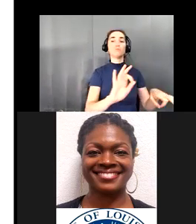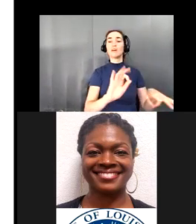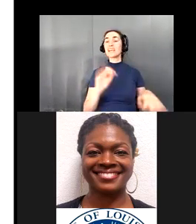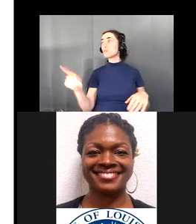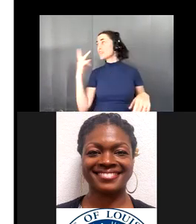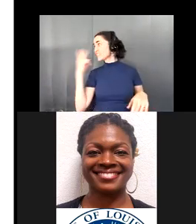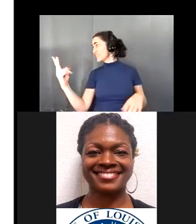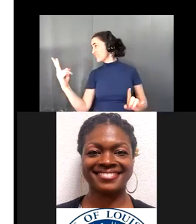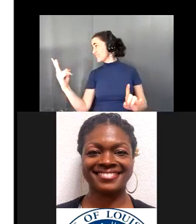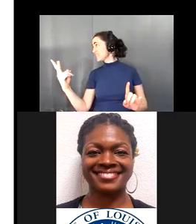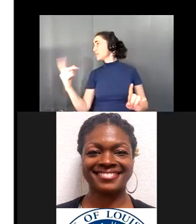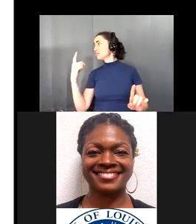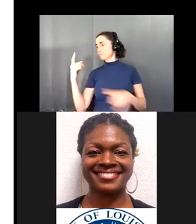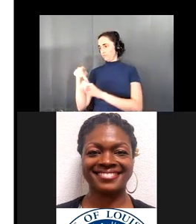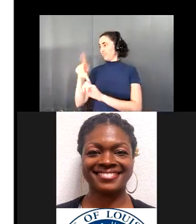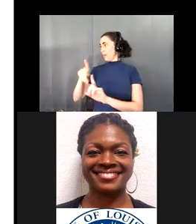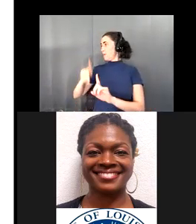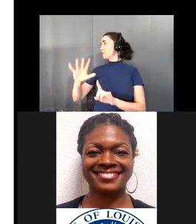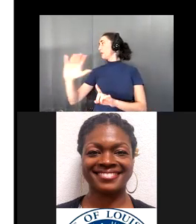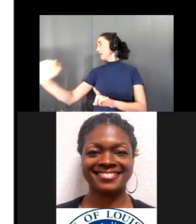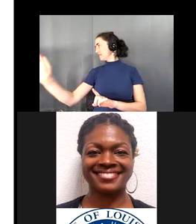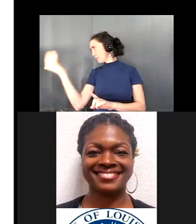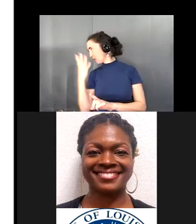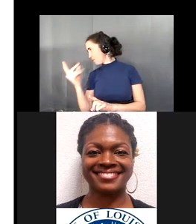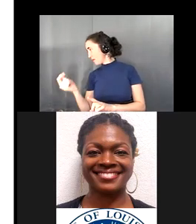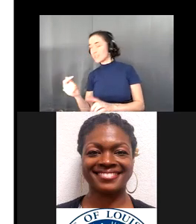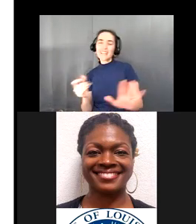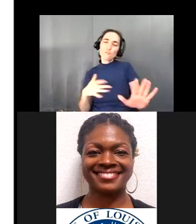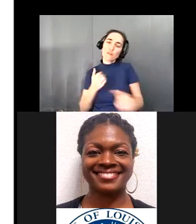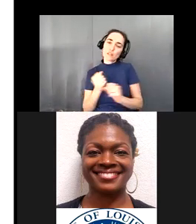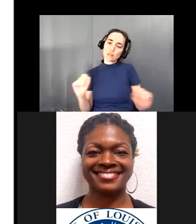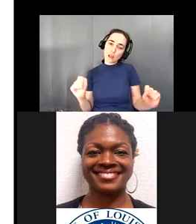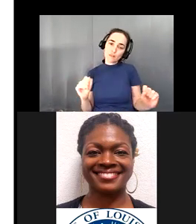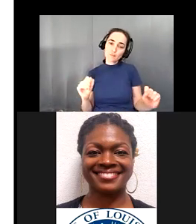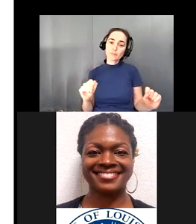event to alert you for that. If you feel safe doing that, obviously on the school and daycare